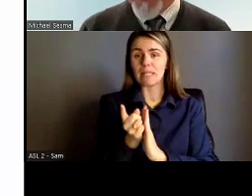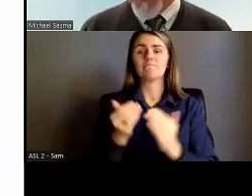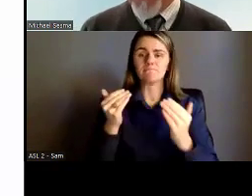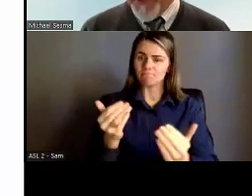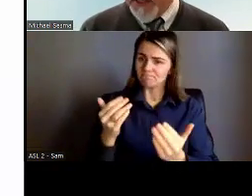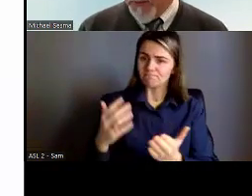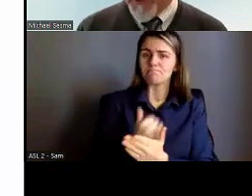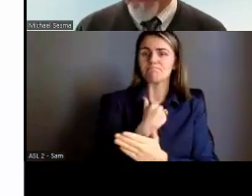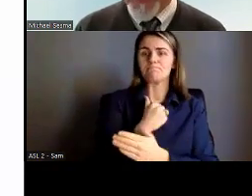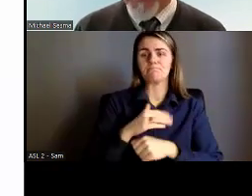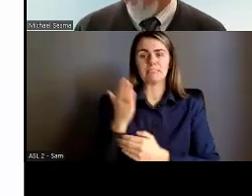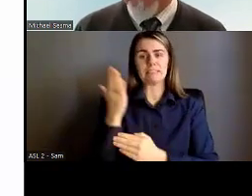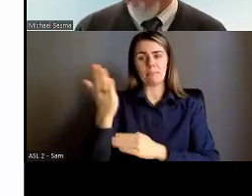because you need to work with them.